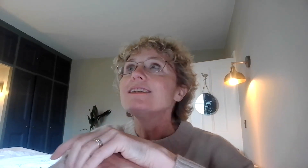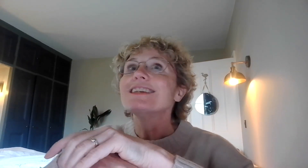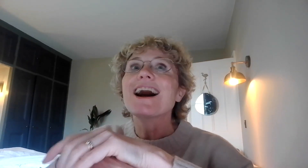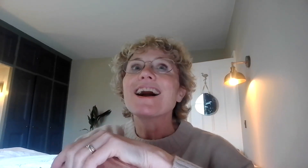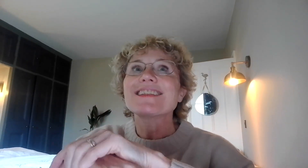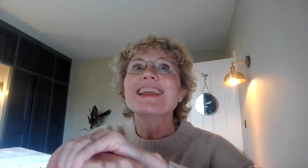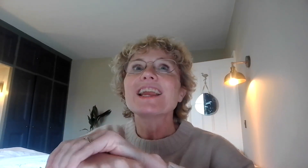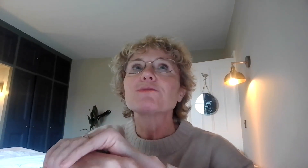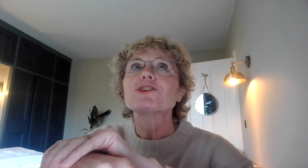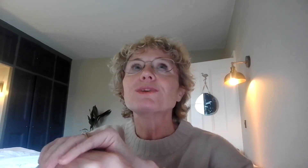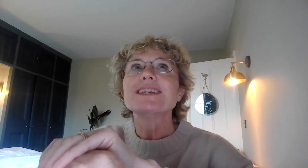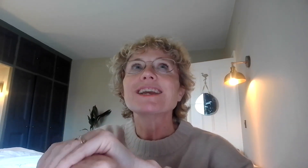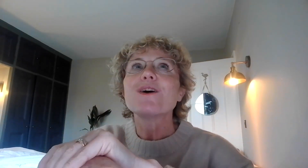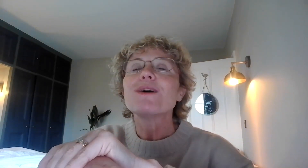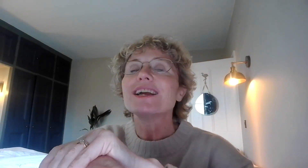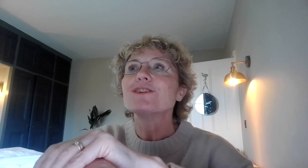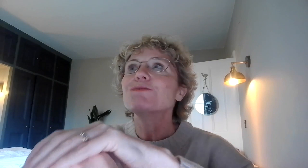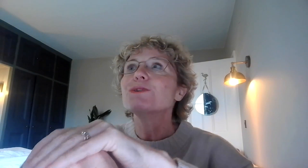And I think two years ago, I